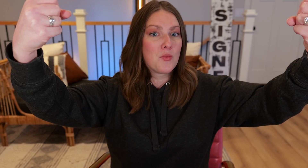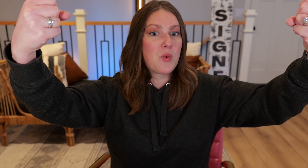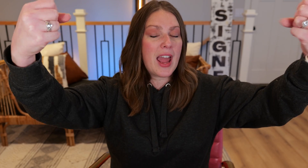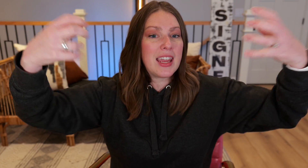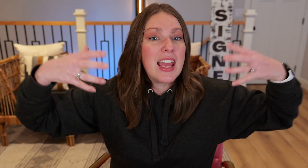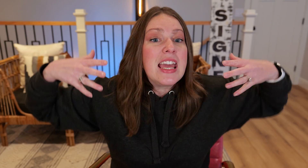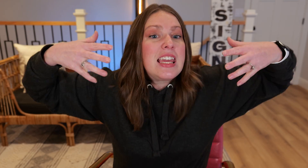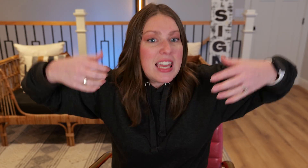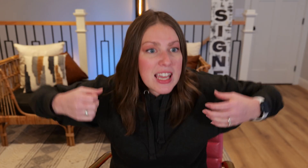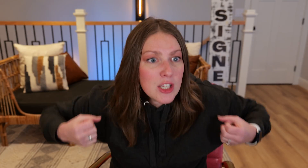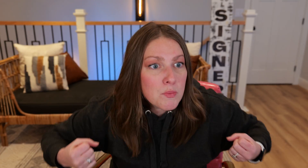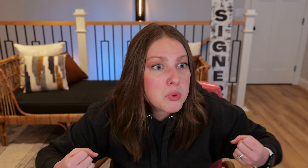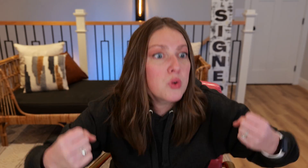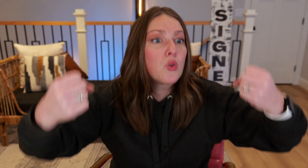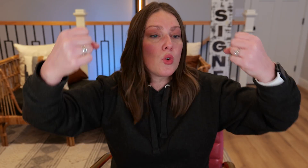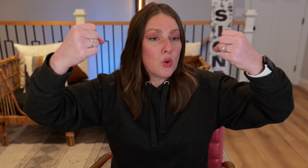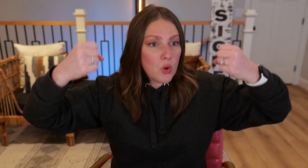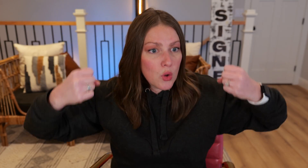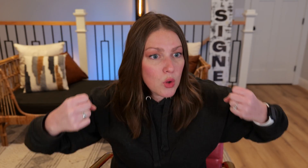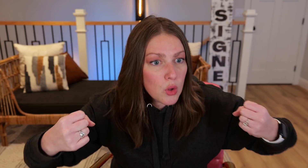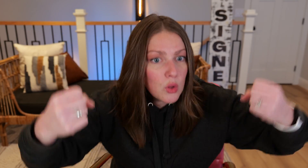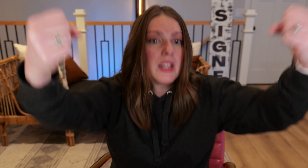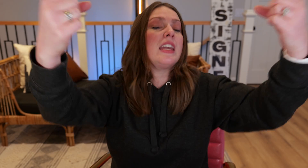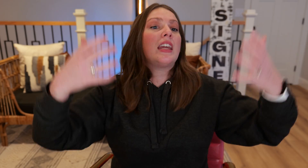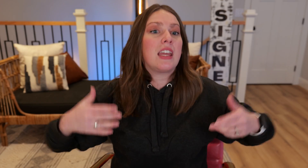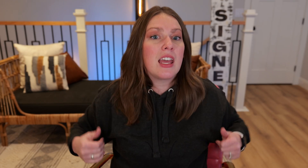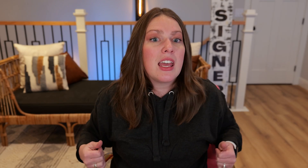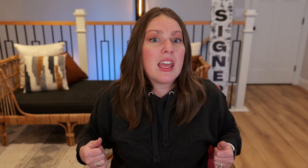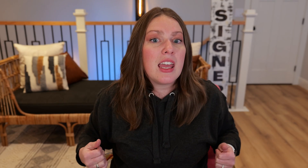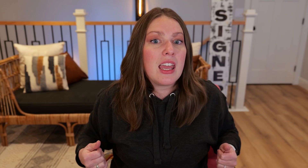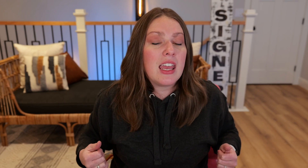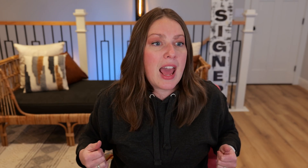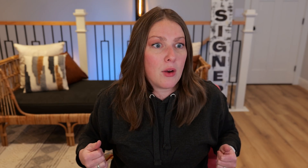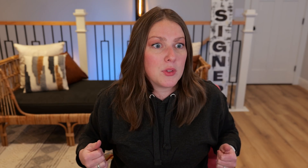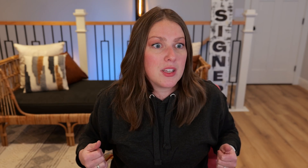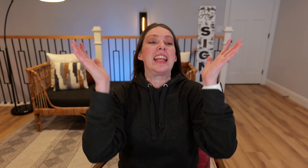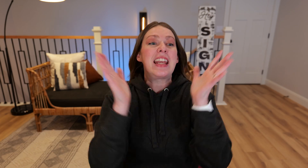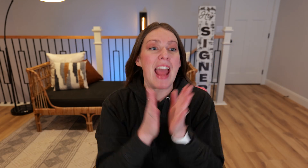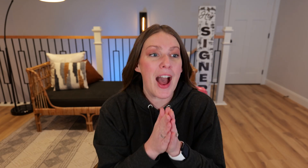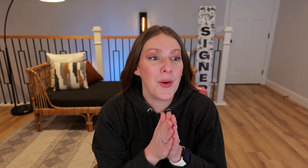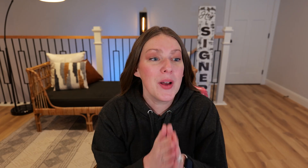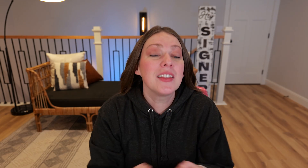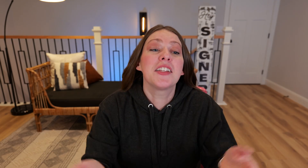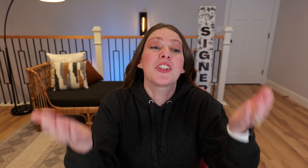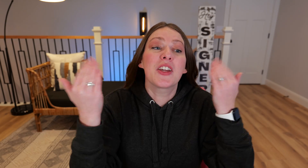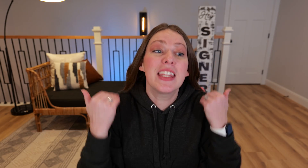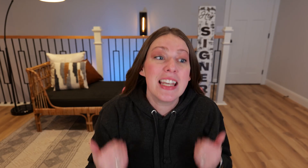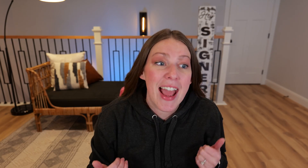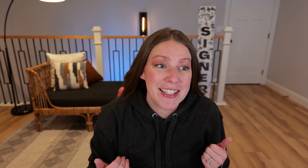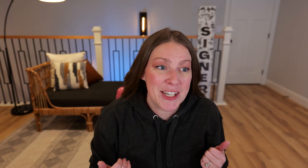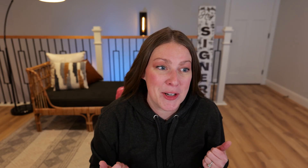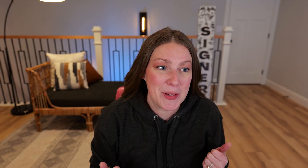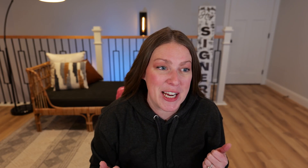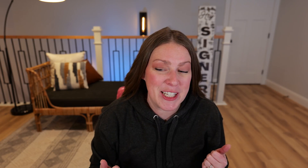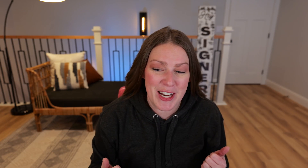Right. He is pulling it out. Now let's look at the next interpretation